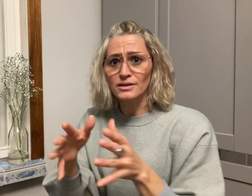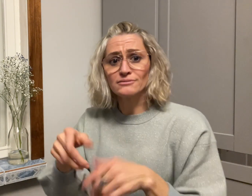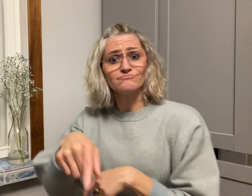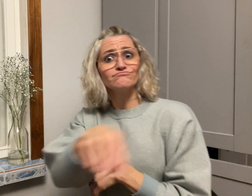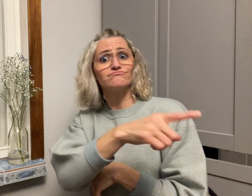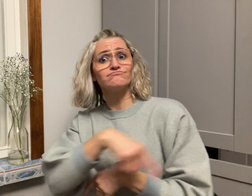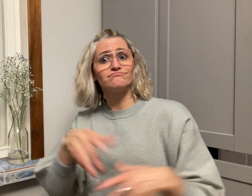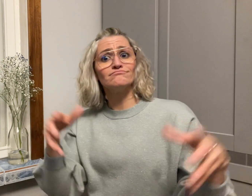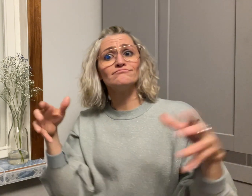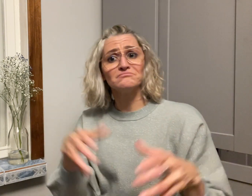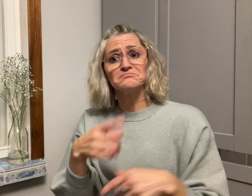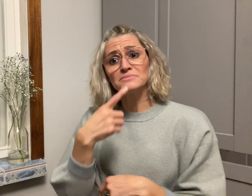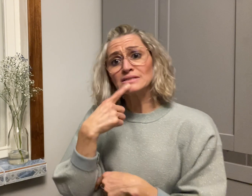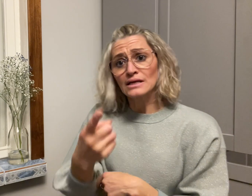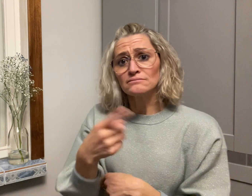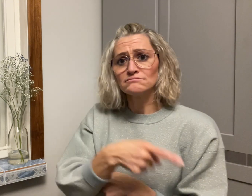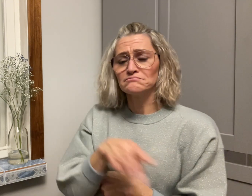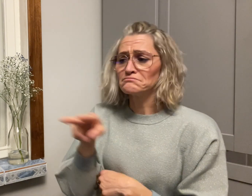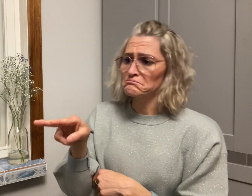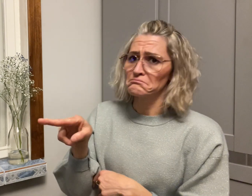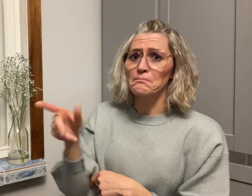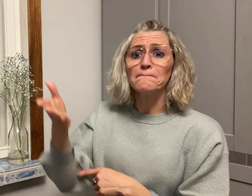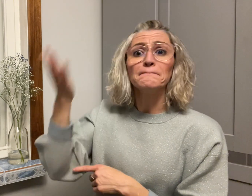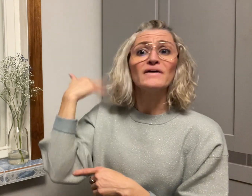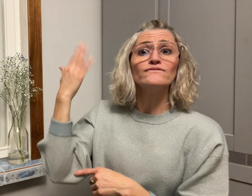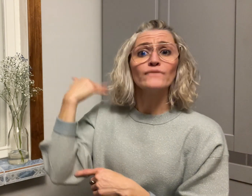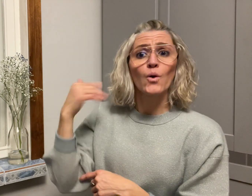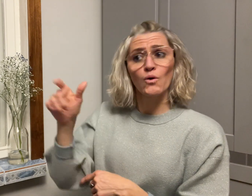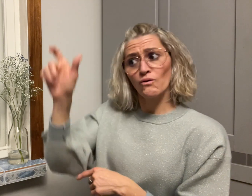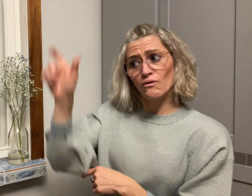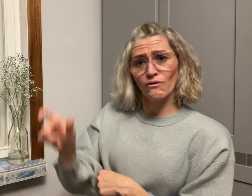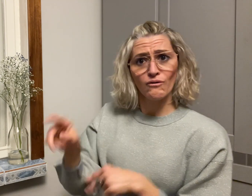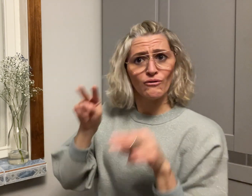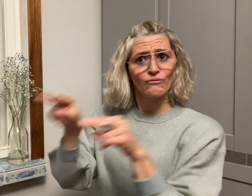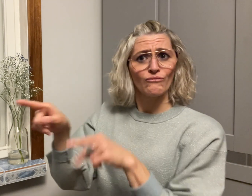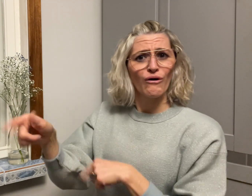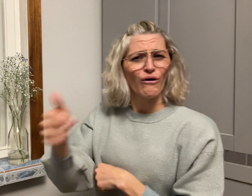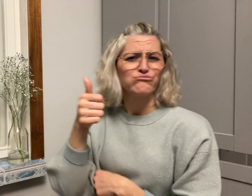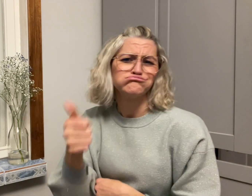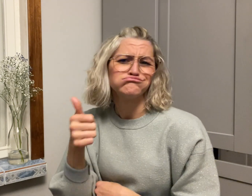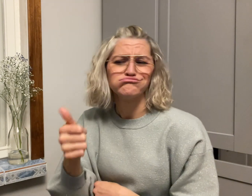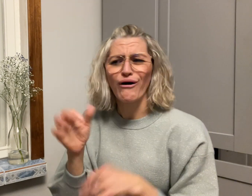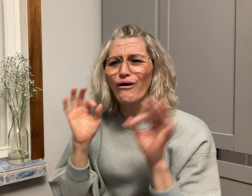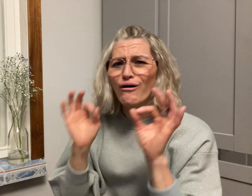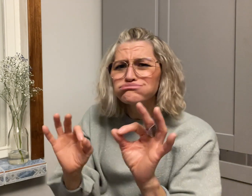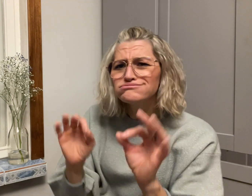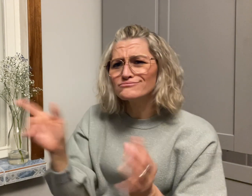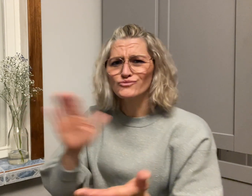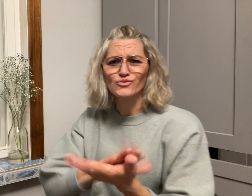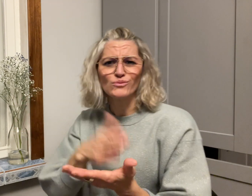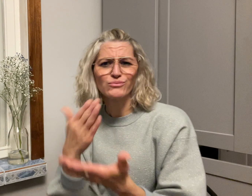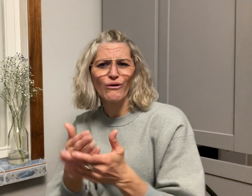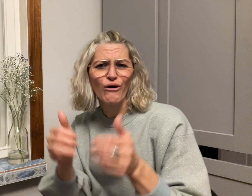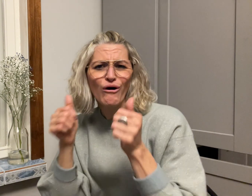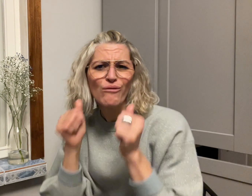decent interpreter, but with the lawsuit, Keith has lost